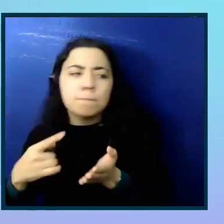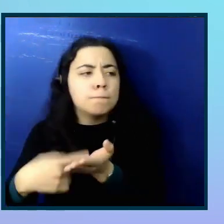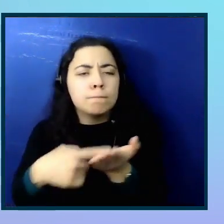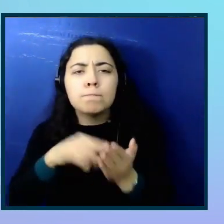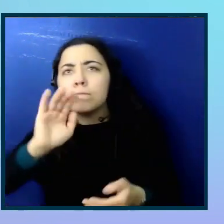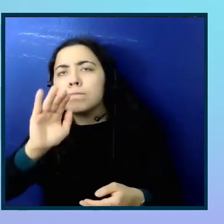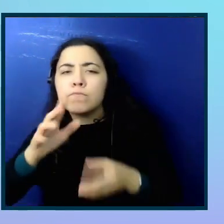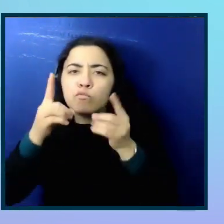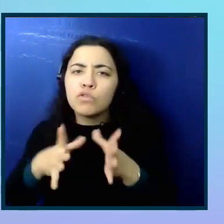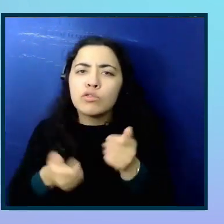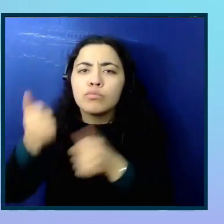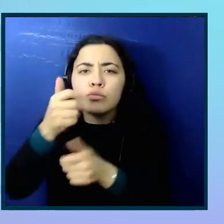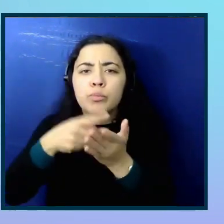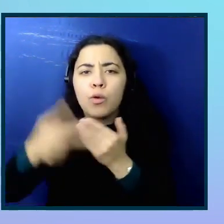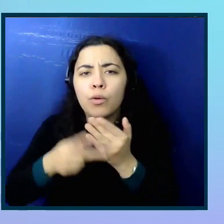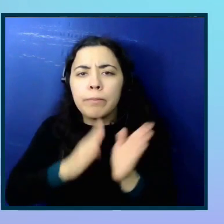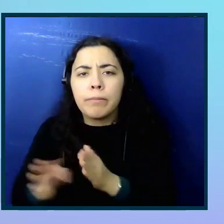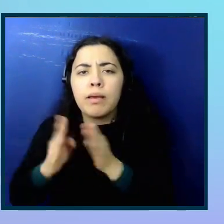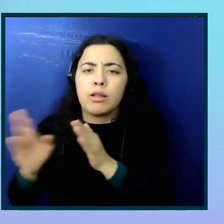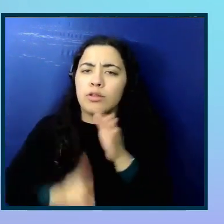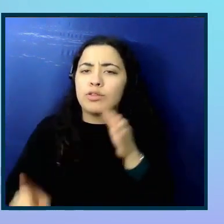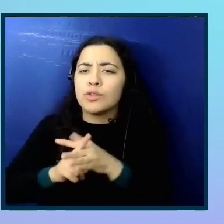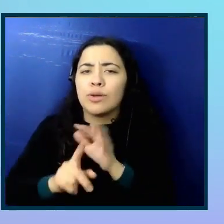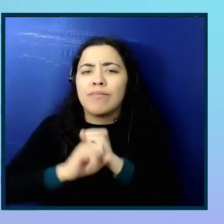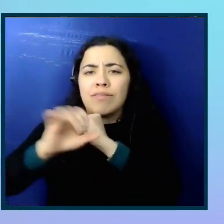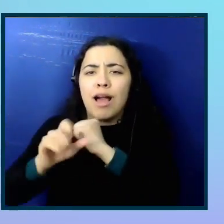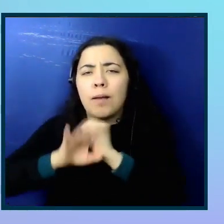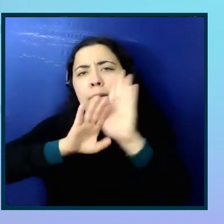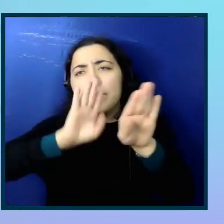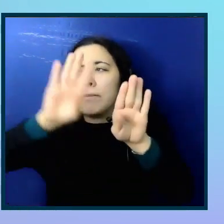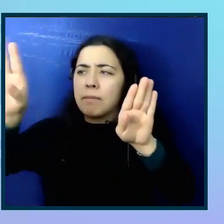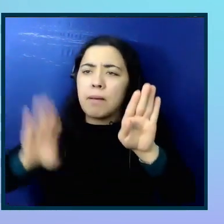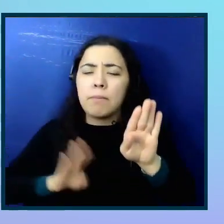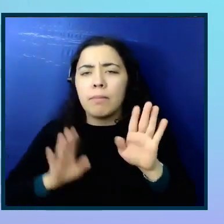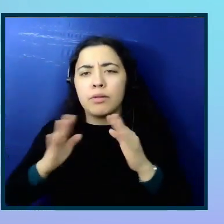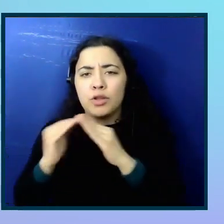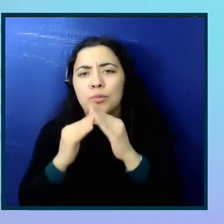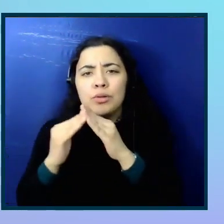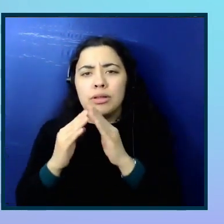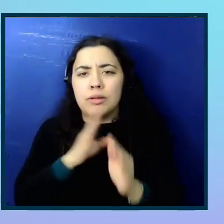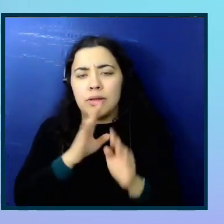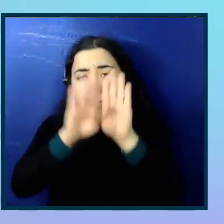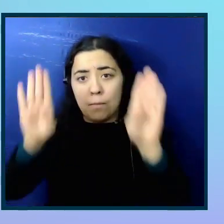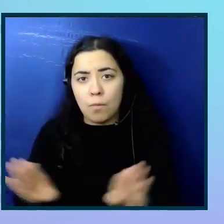showing up and flyering, putting up posters on community boards can often get you